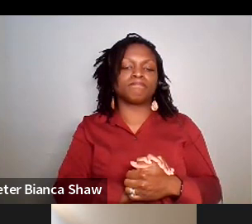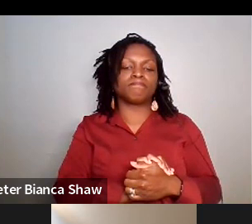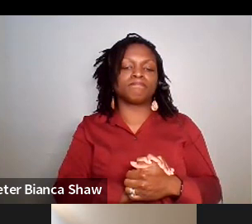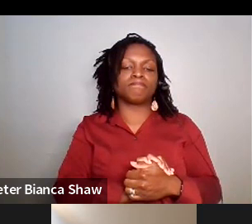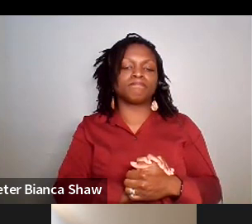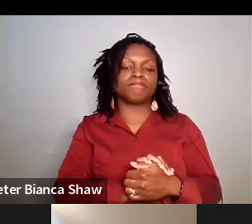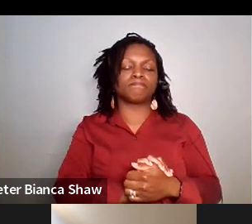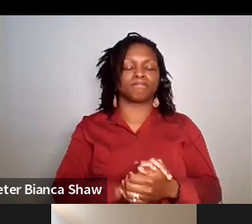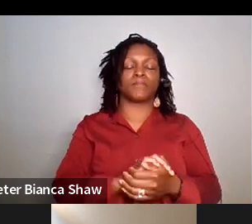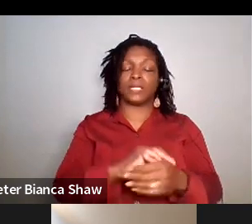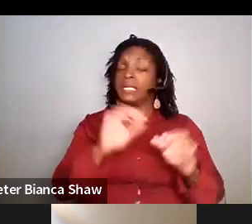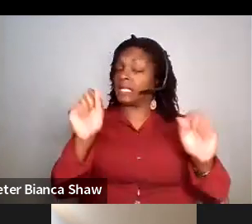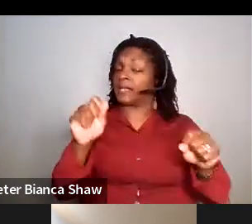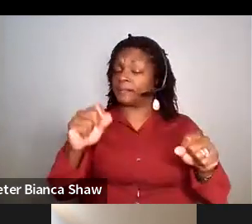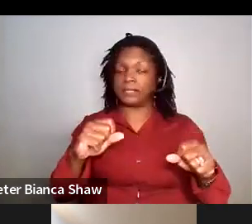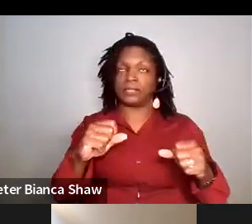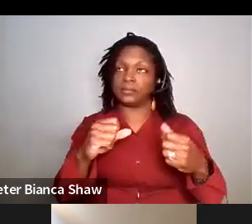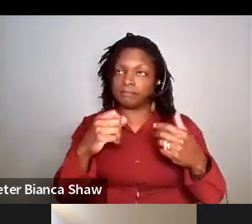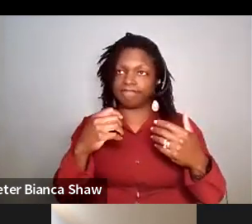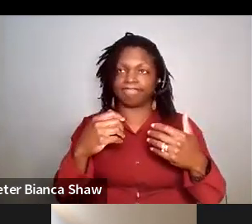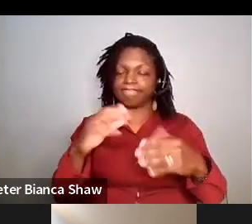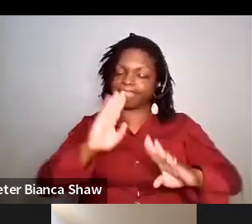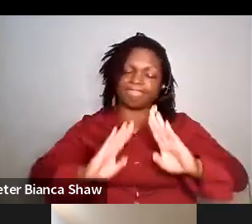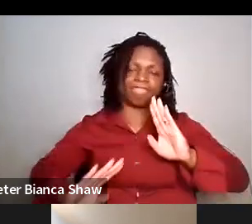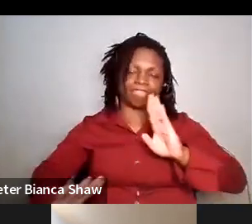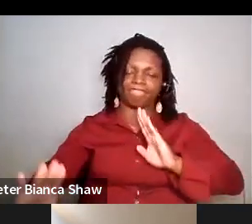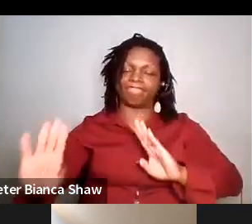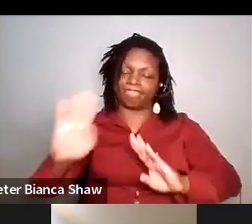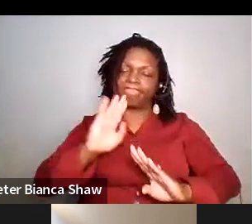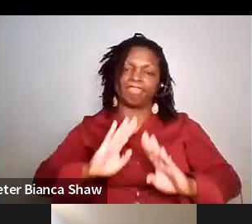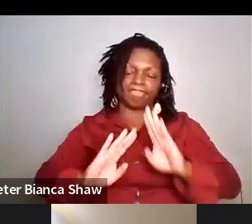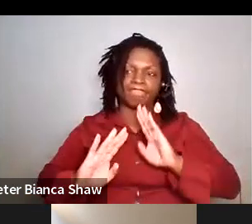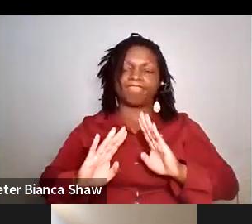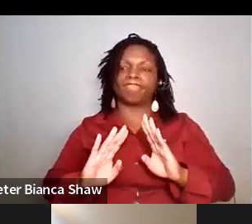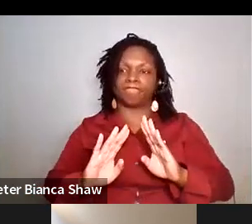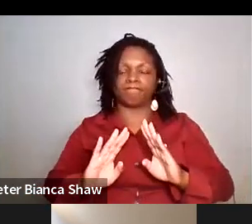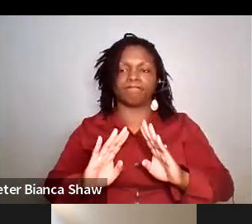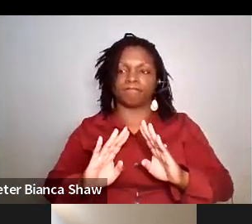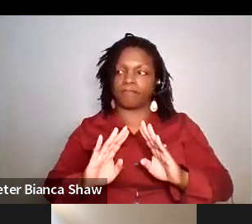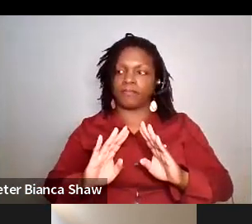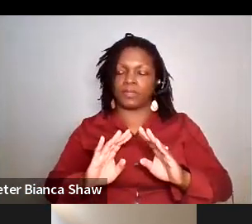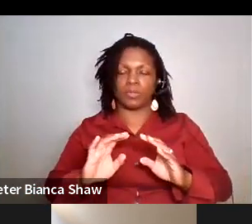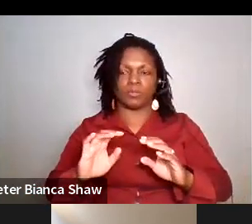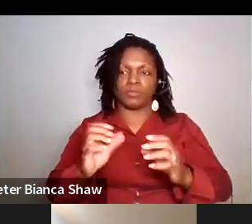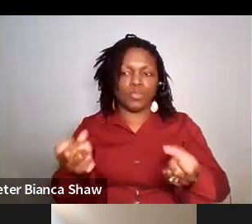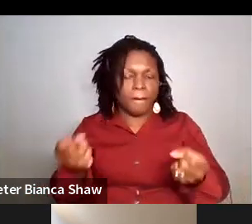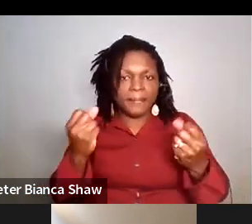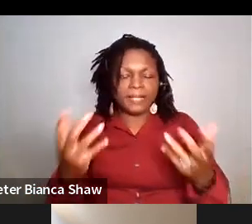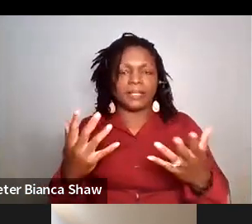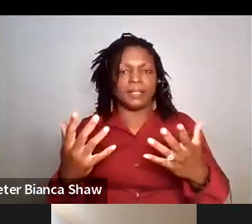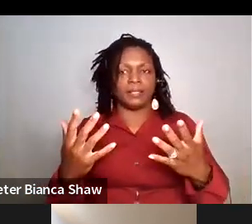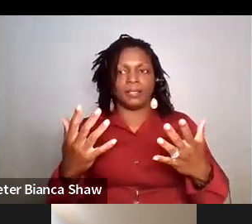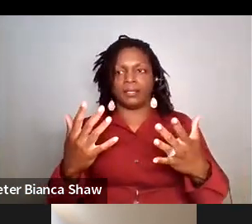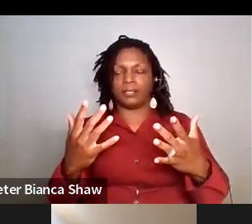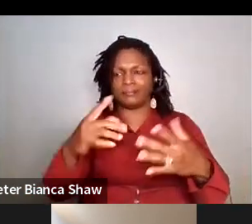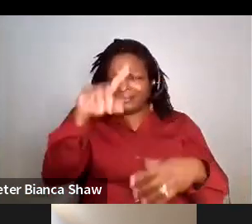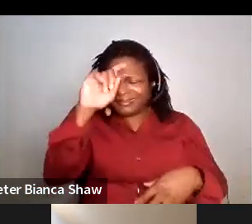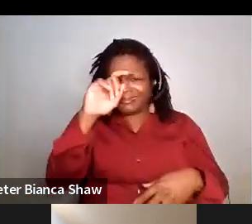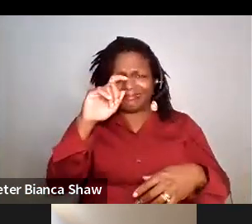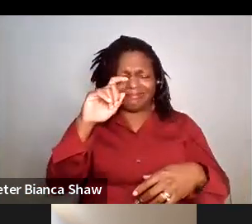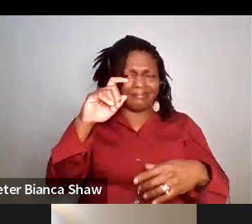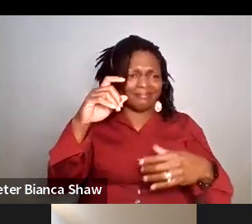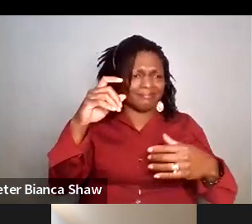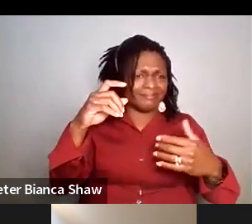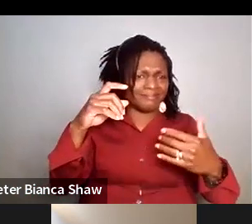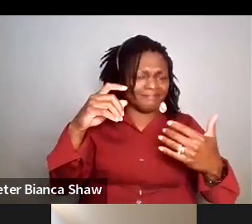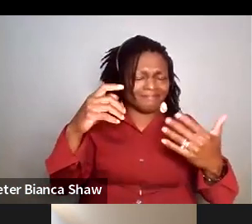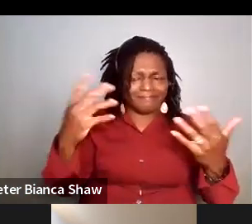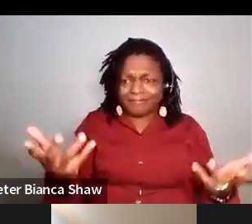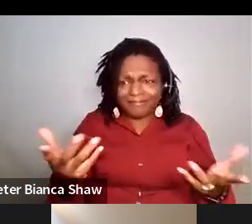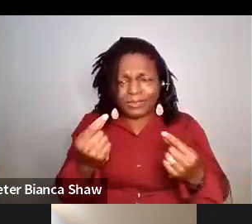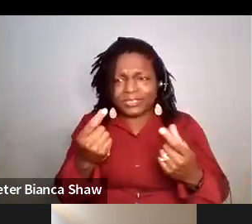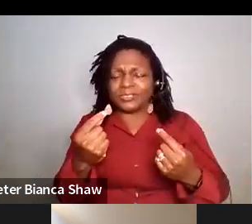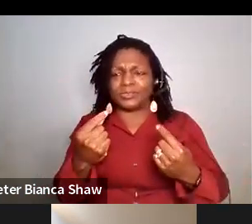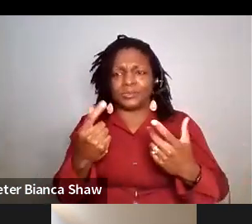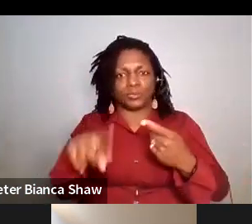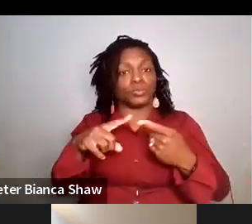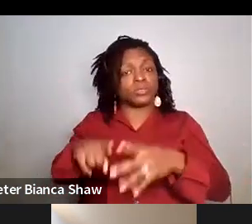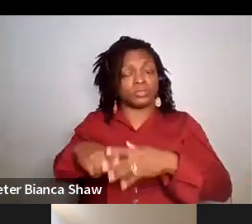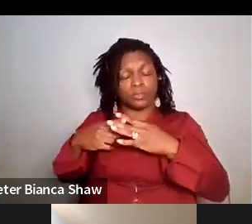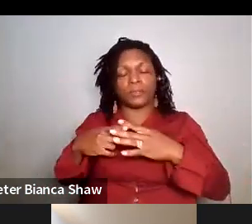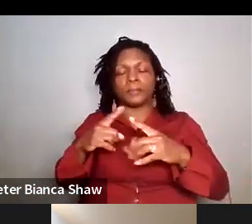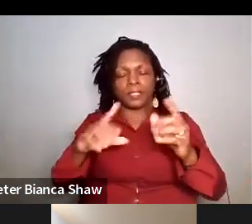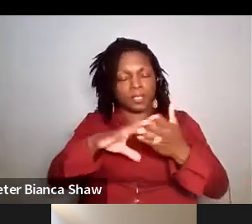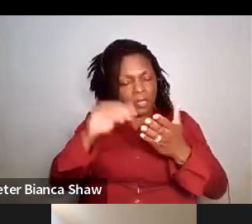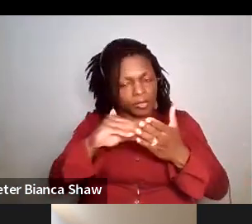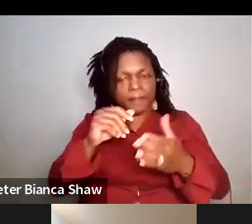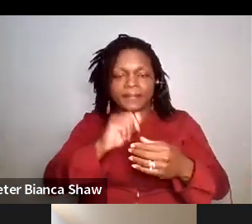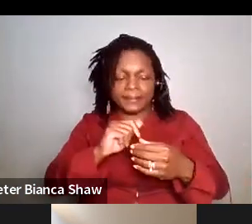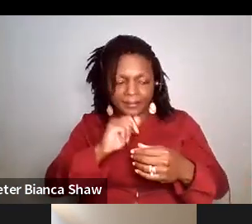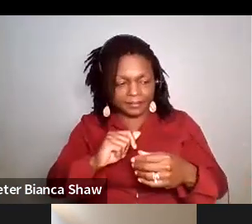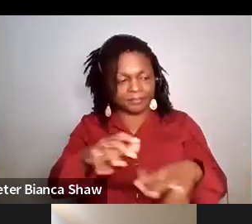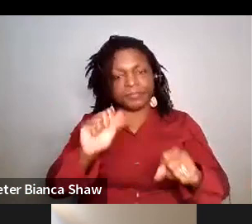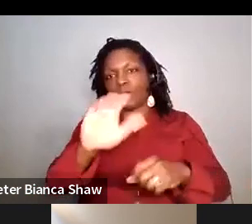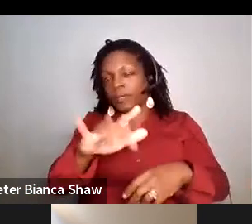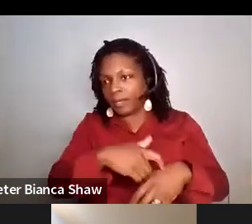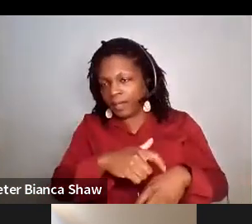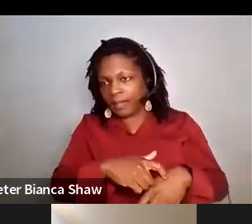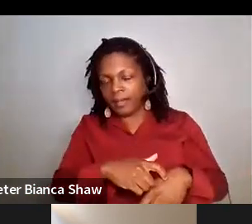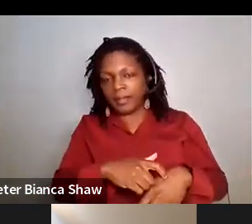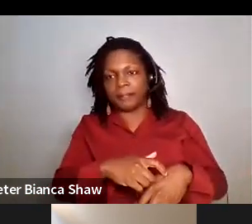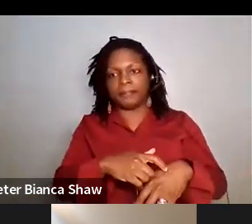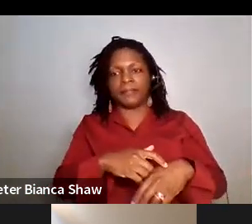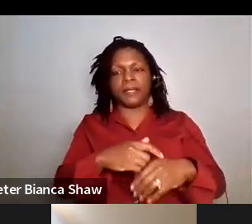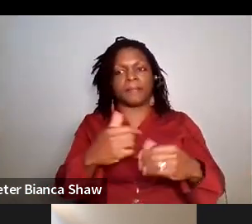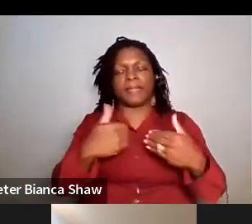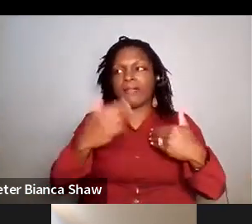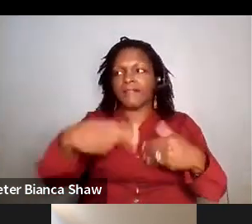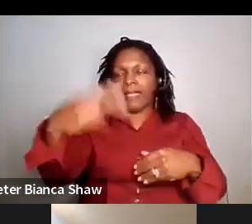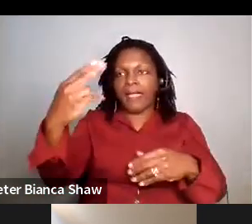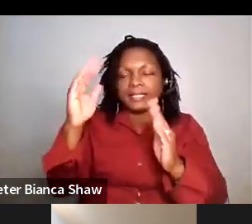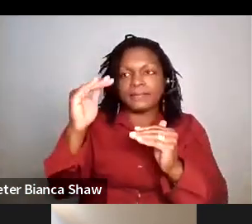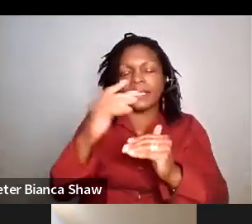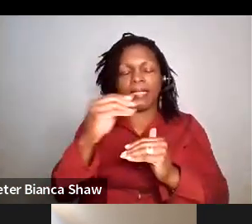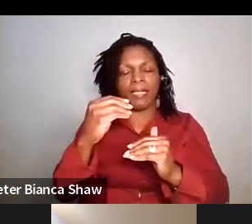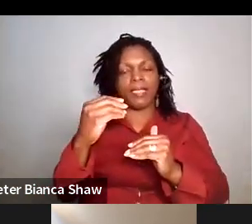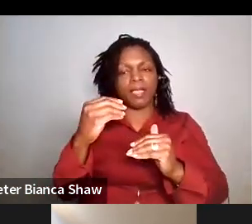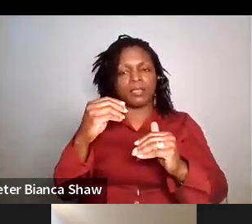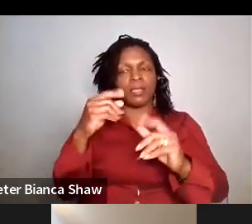And and We have so many questions in the beginning, but learning to be patient, to take your time to have high expectations and reasonable goals.